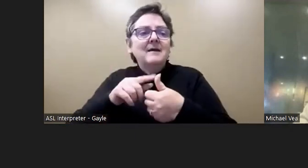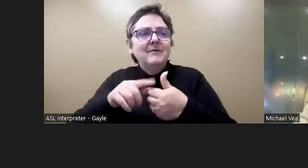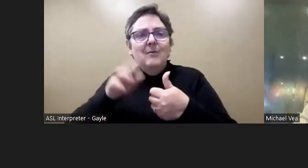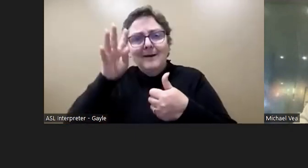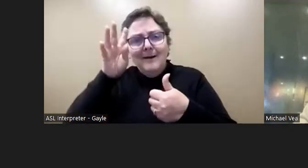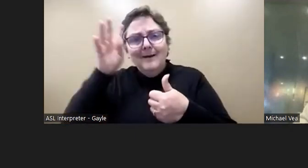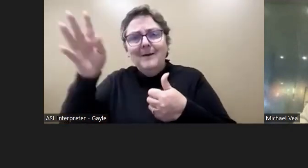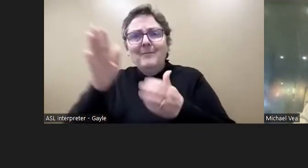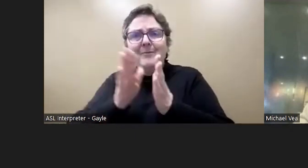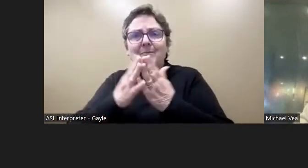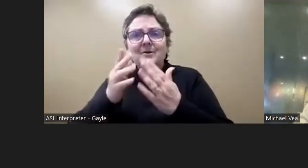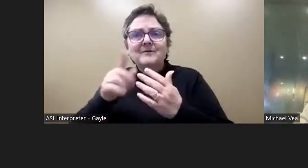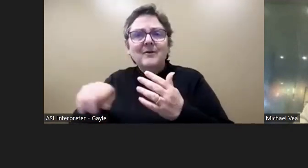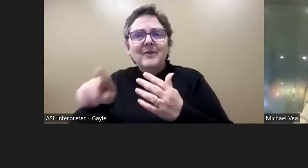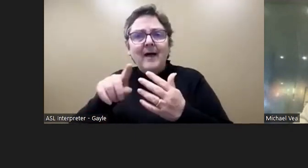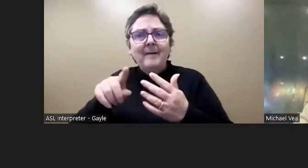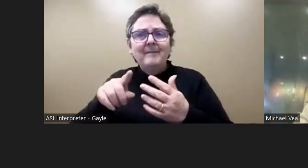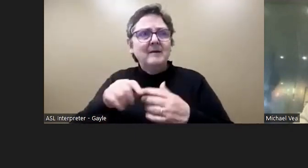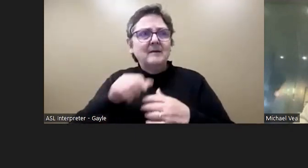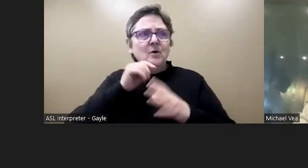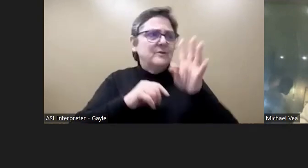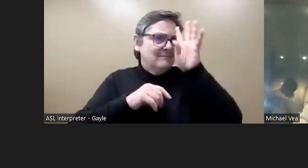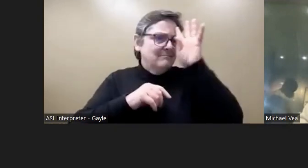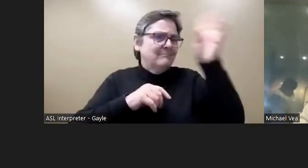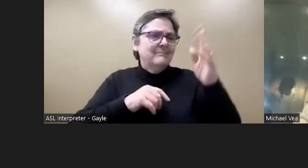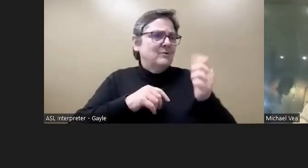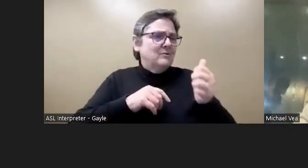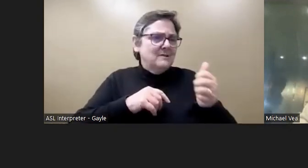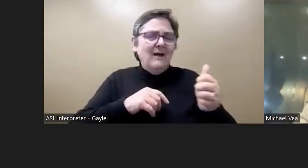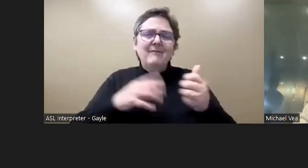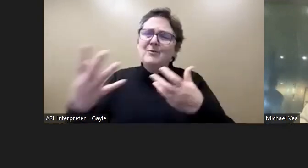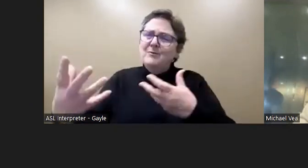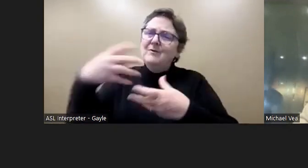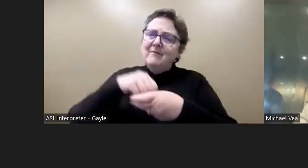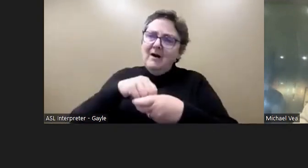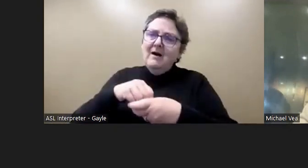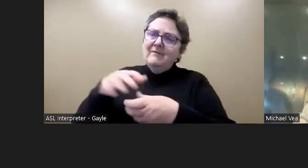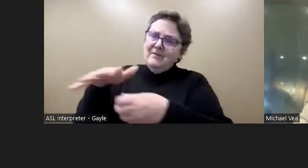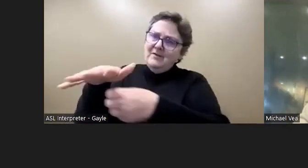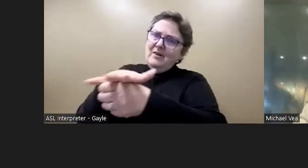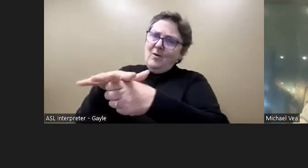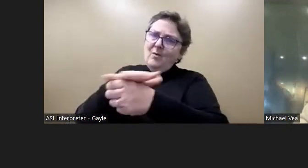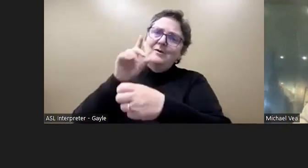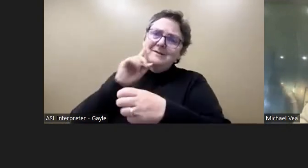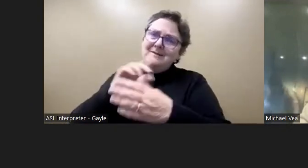it's really important to involve the deaf community. And then for blind people,